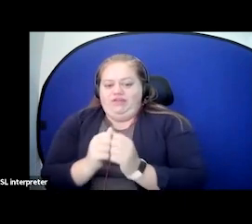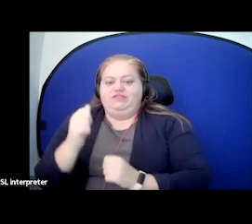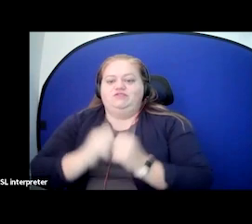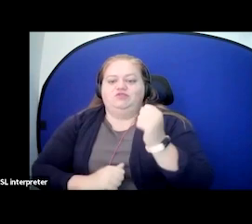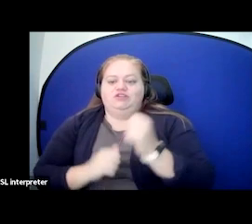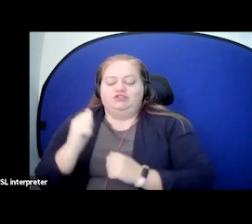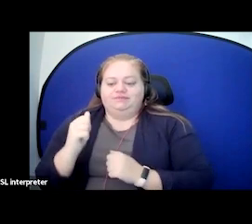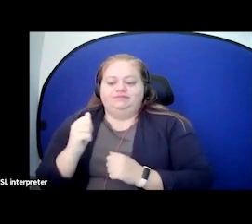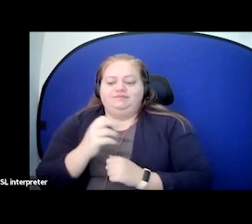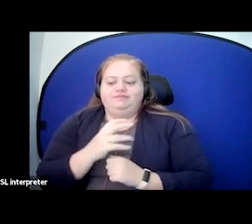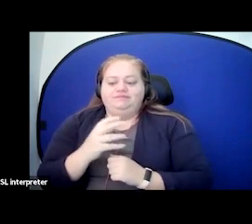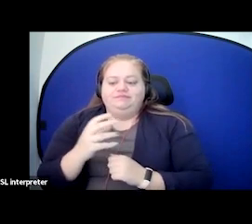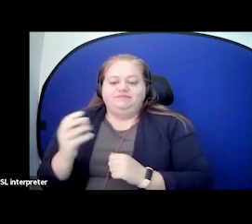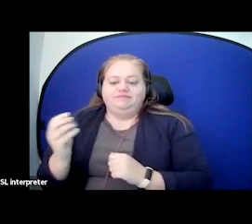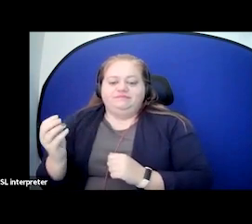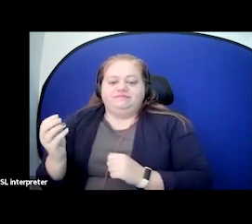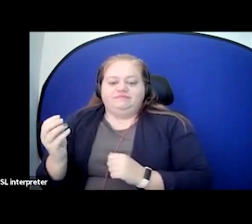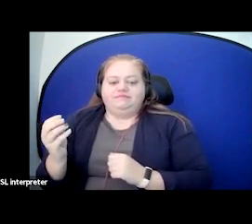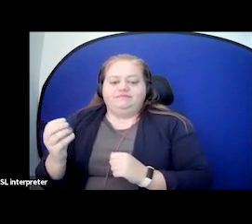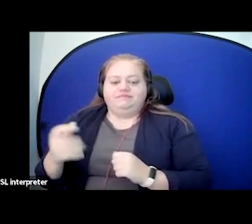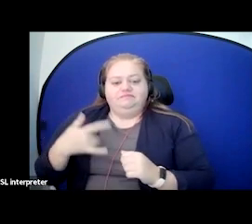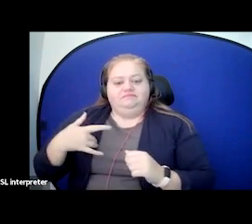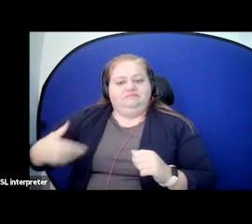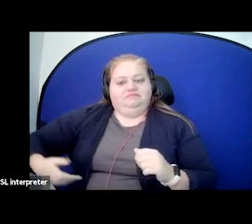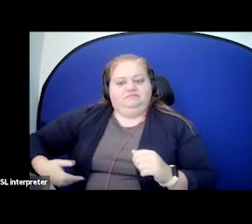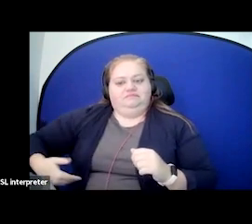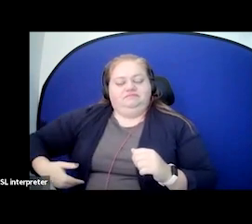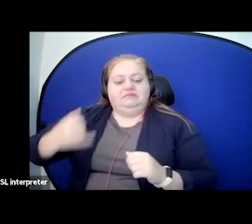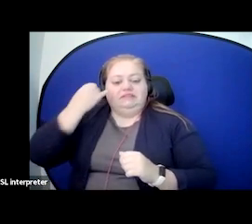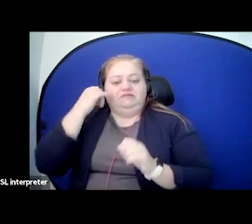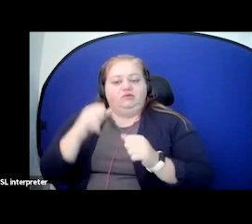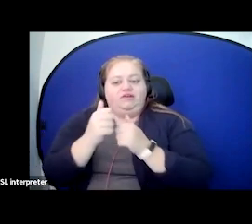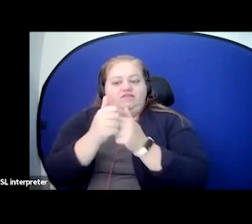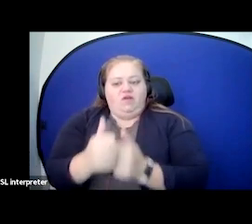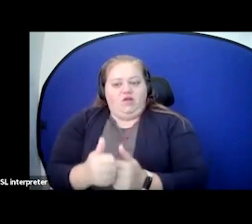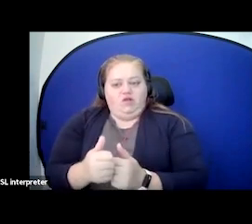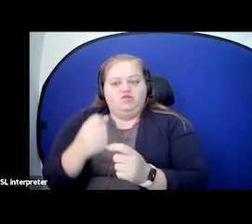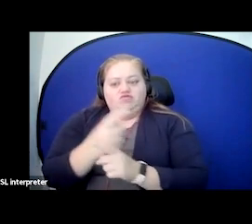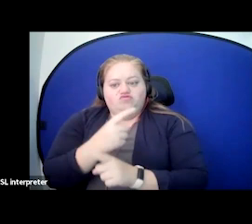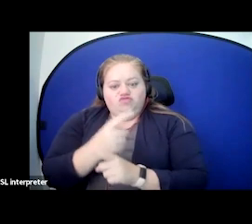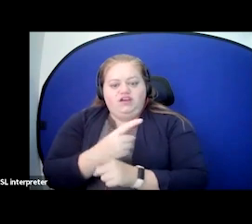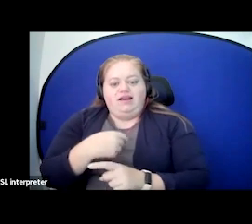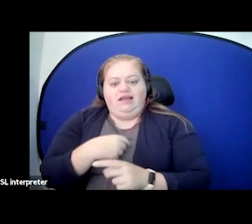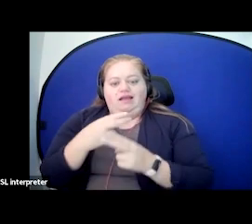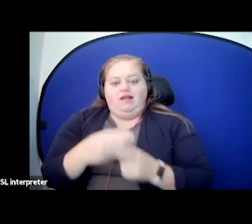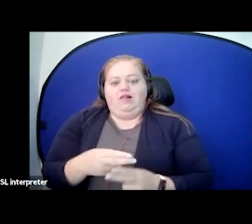And it's intuitive once it's followed. I call it the grandmother protocol,